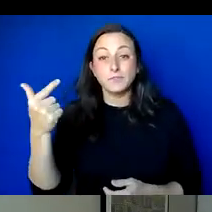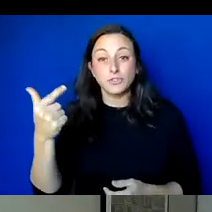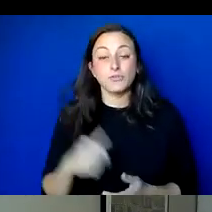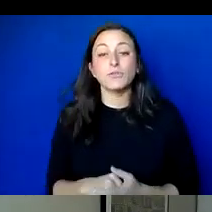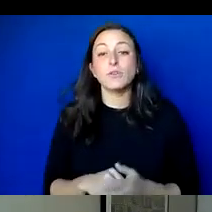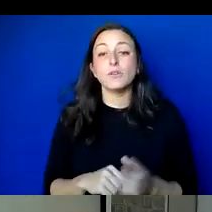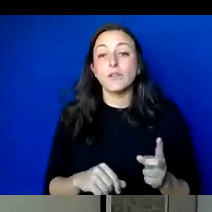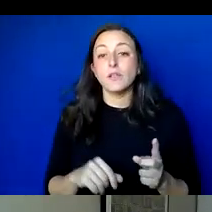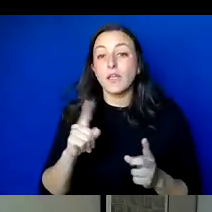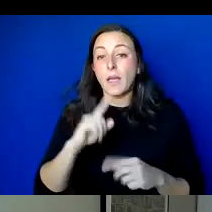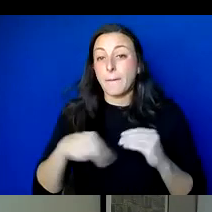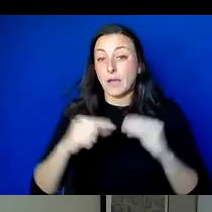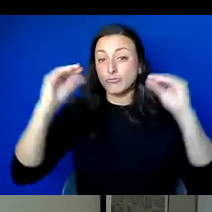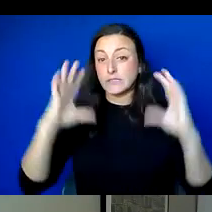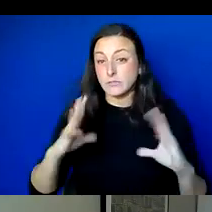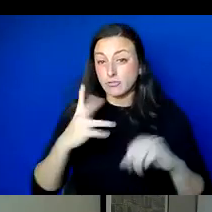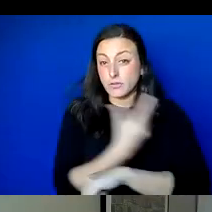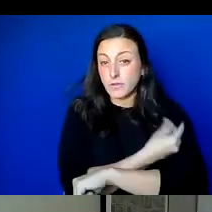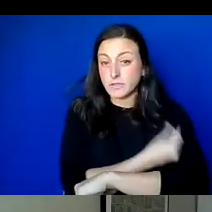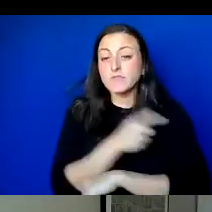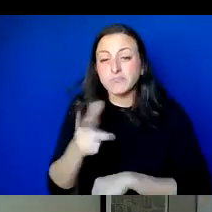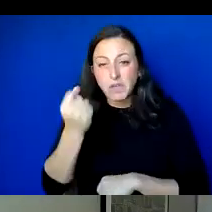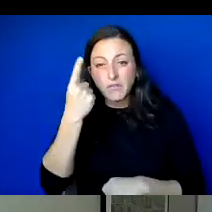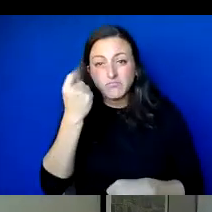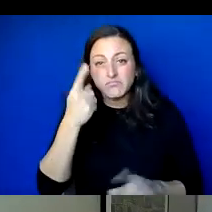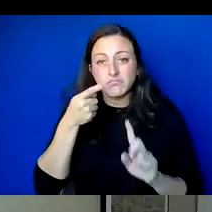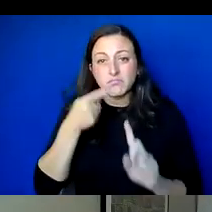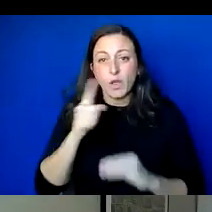vaccinations: I understand what you're saying about logistics, and I appreciate what you're